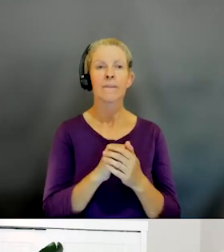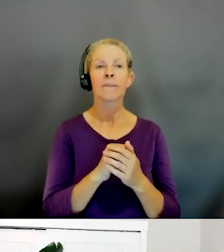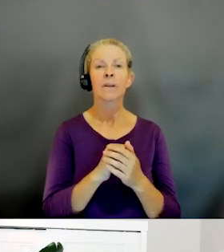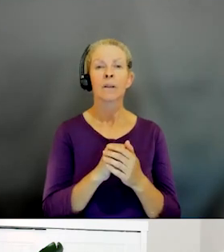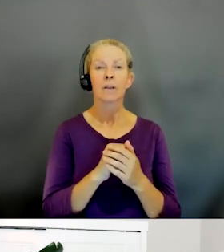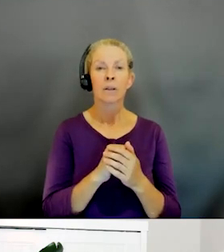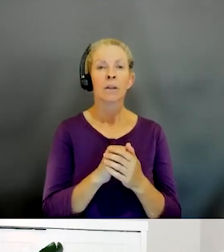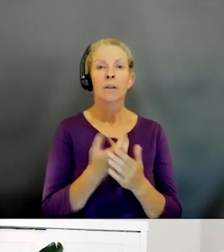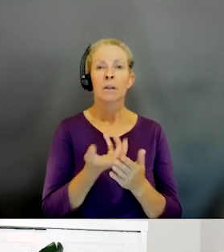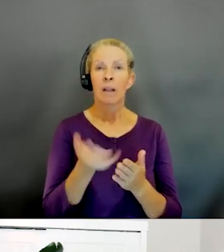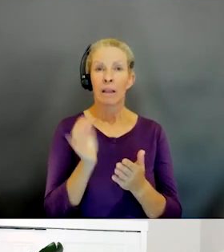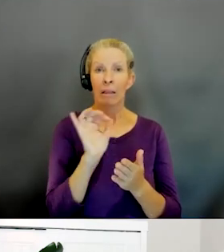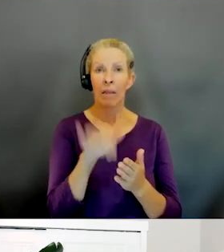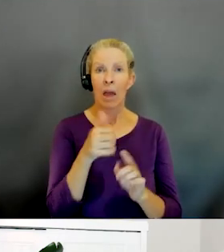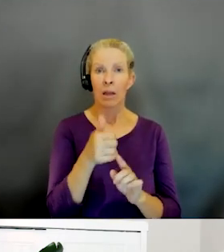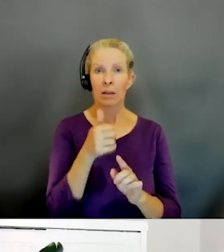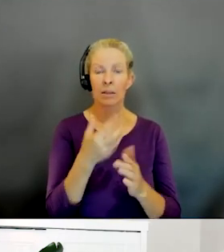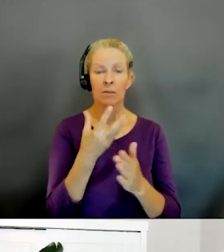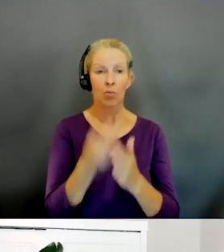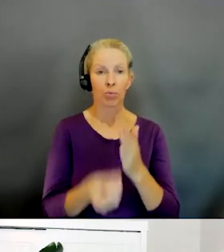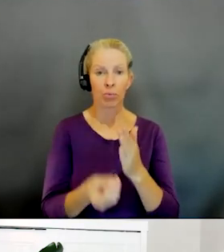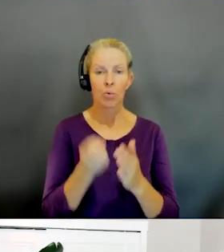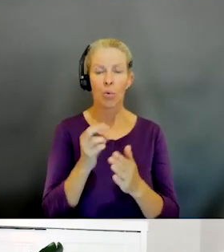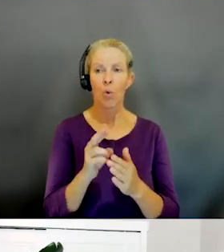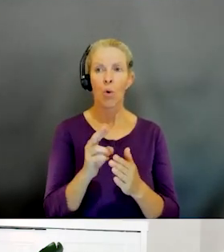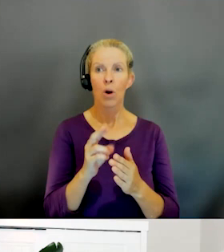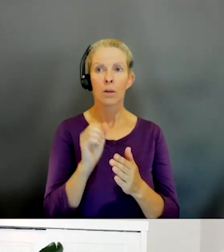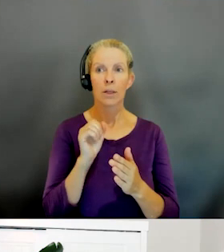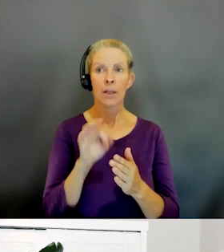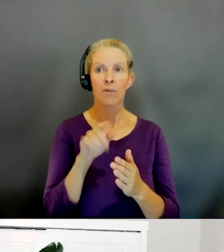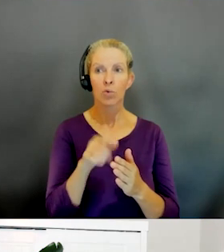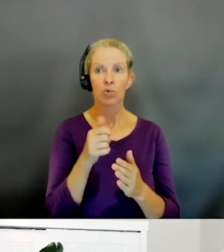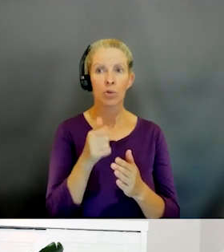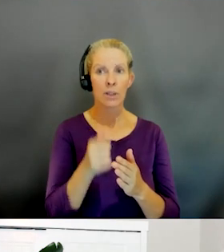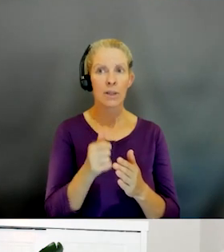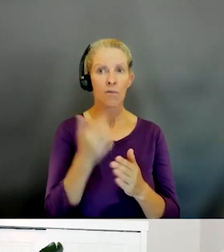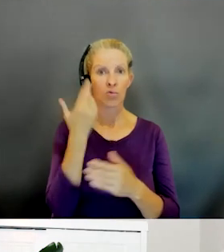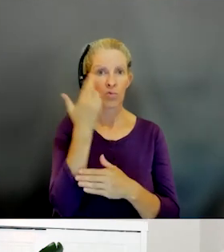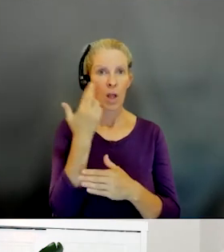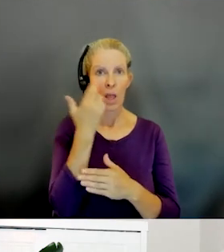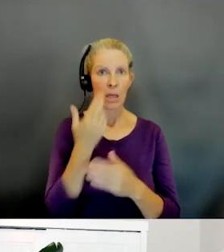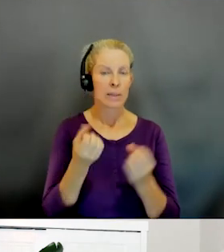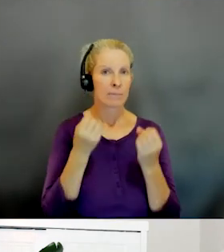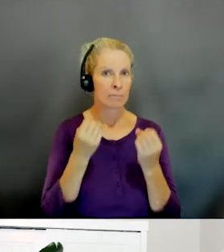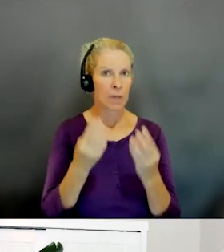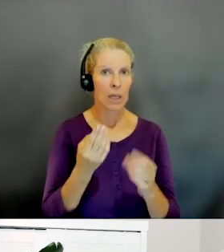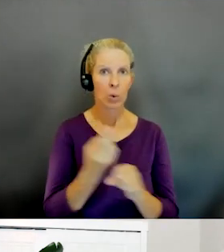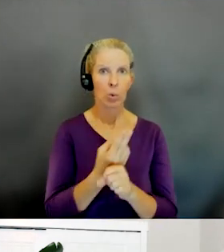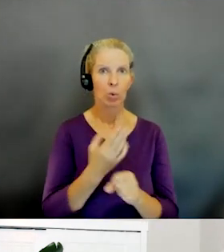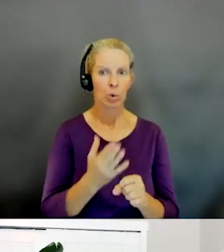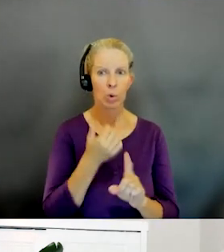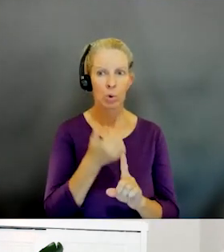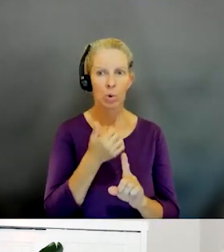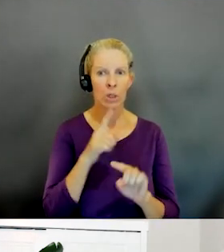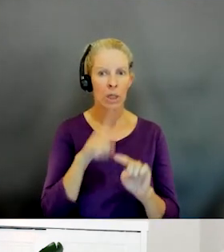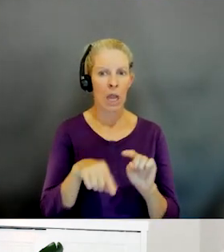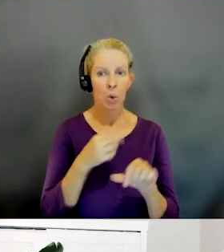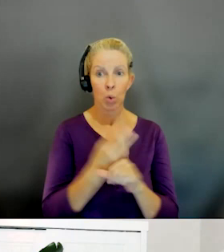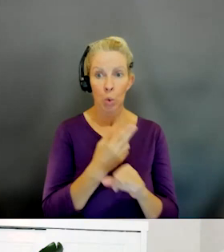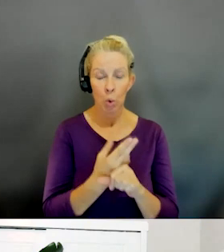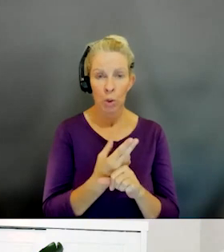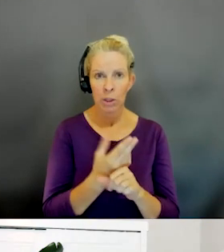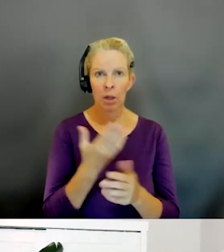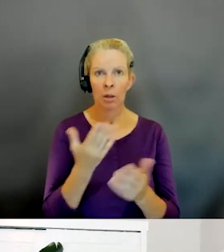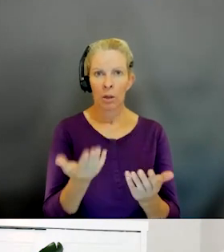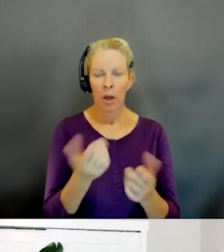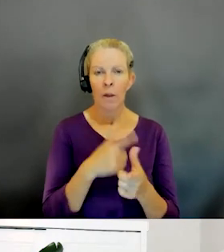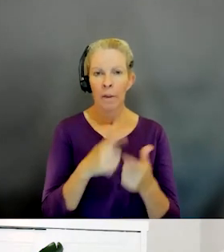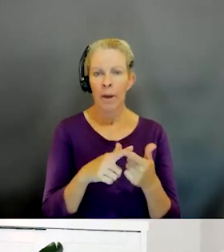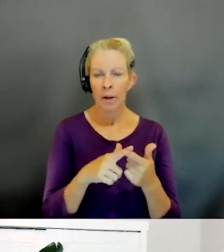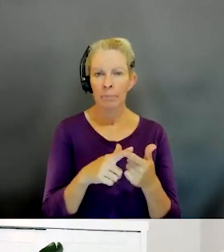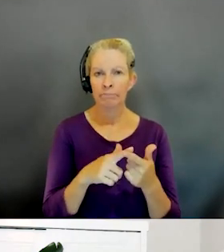away or if you knew that a large number of users were unable to use it. So if you take those stats